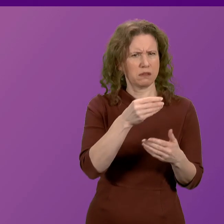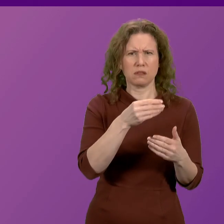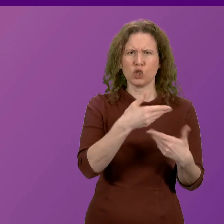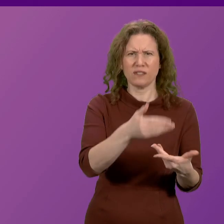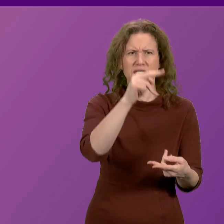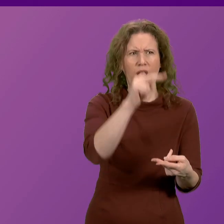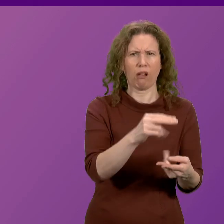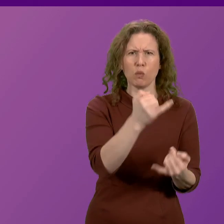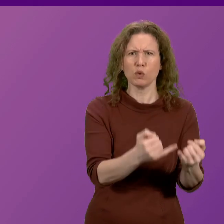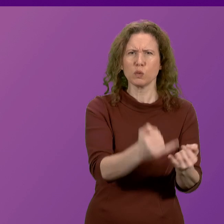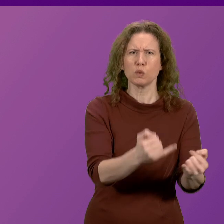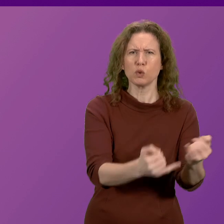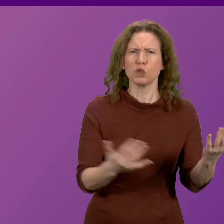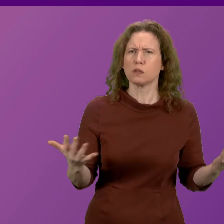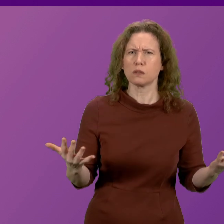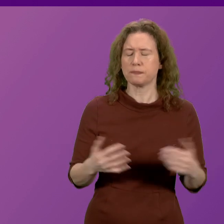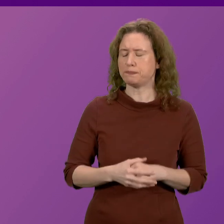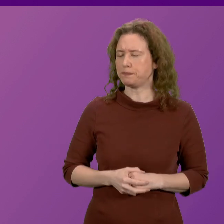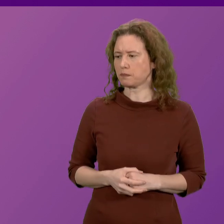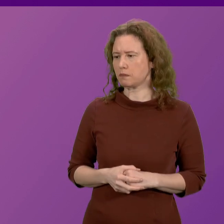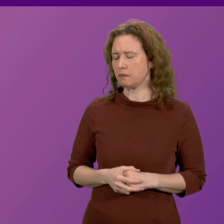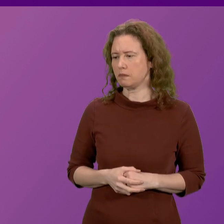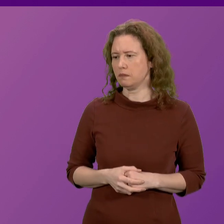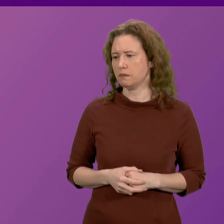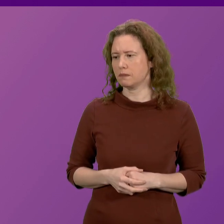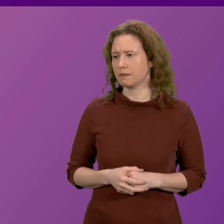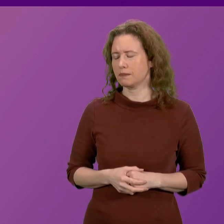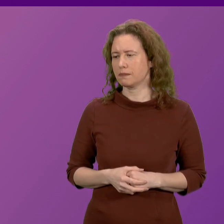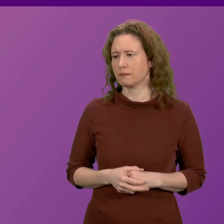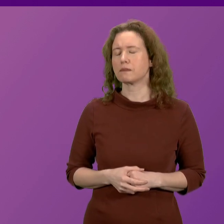I reassure you, Presiding Officer,